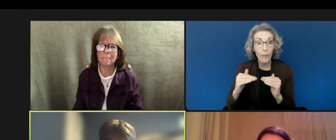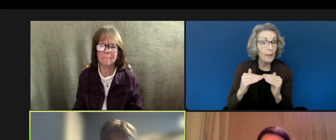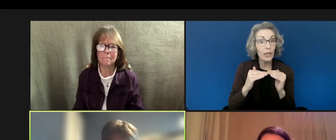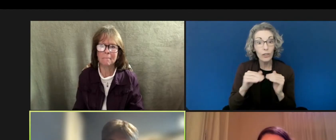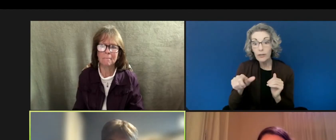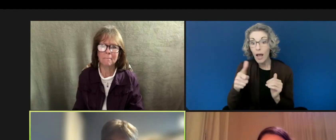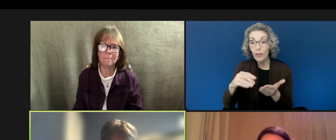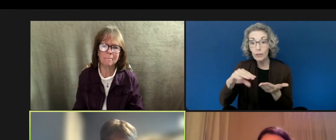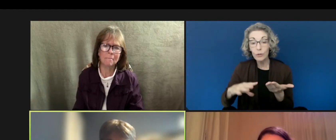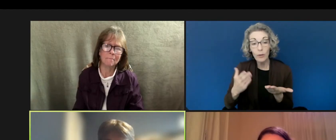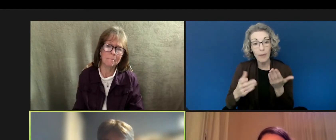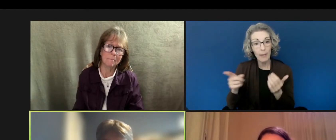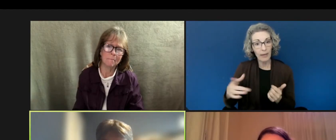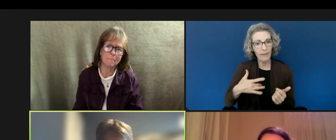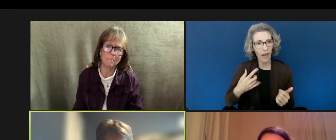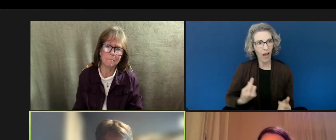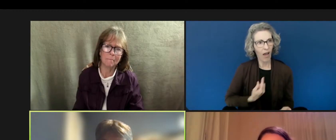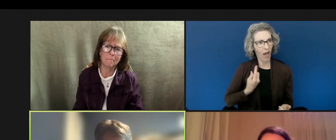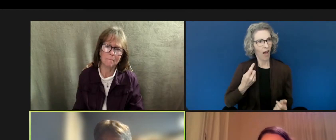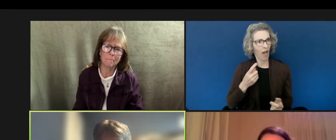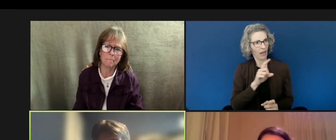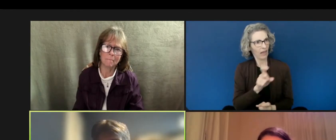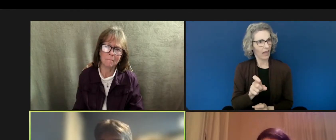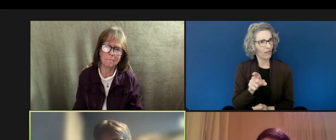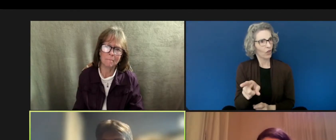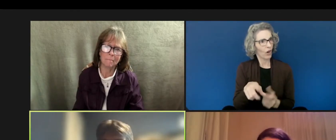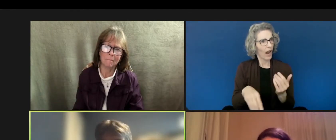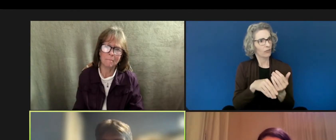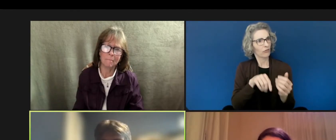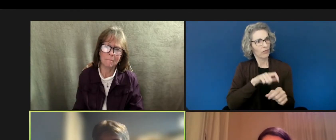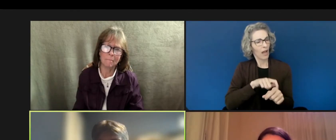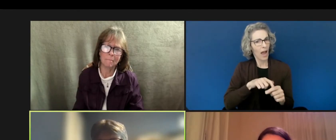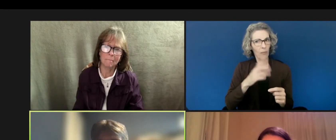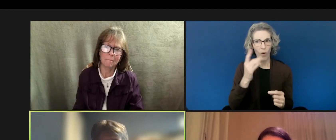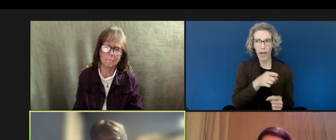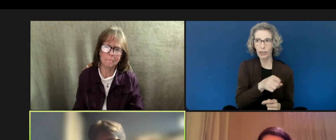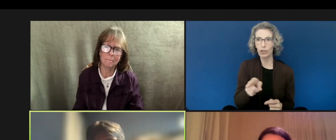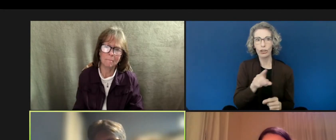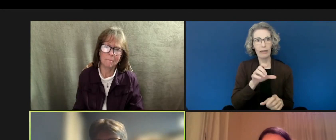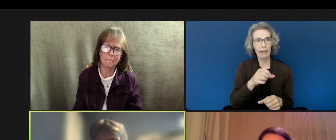might be offended about it or be, why does she get more time and I don't?